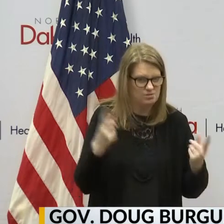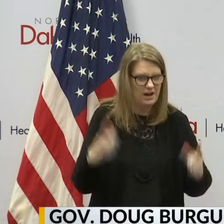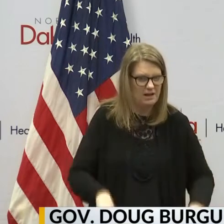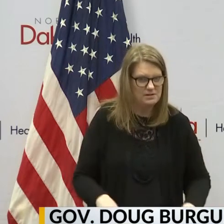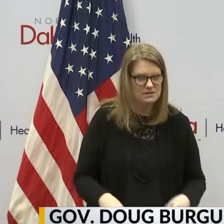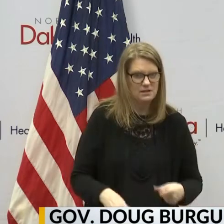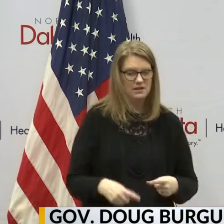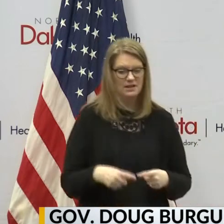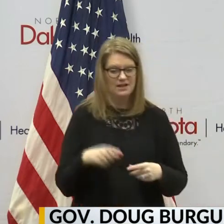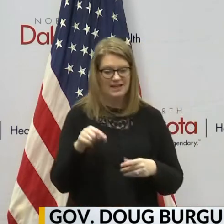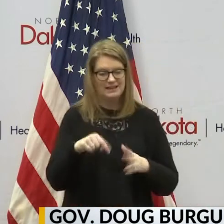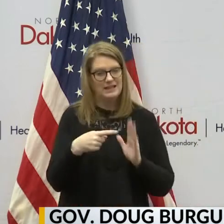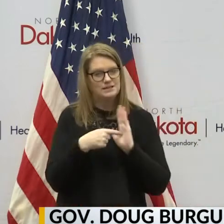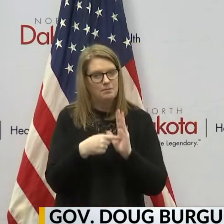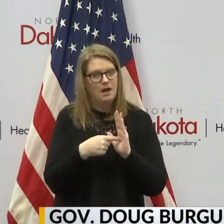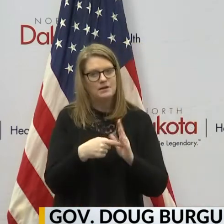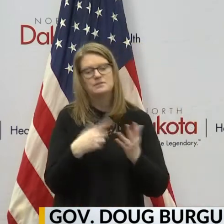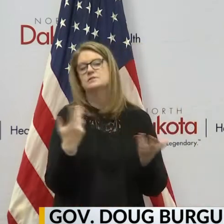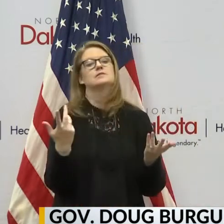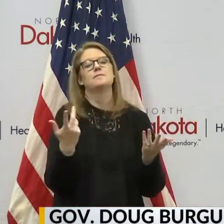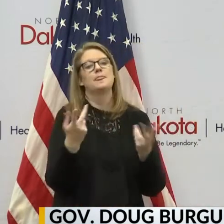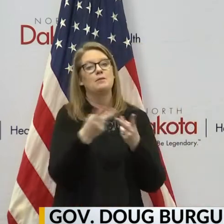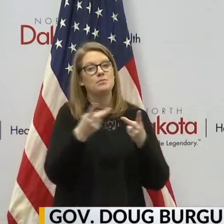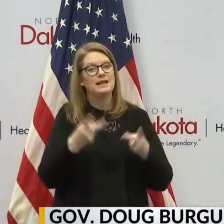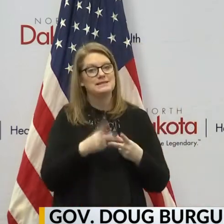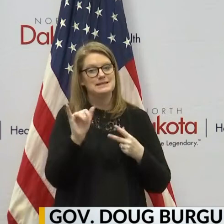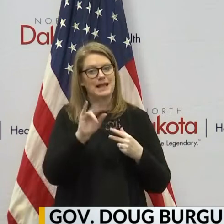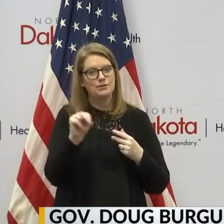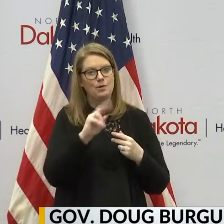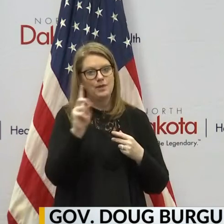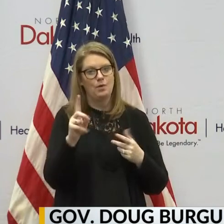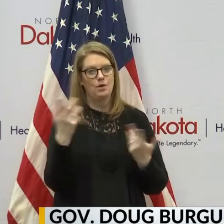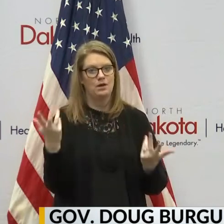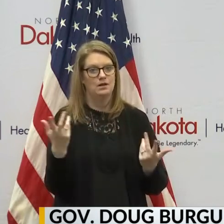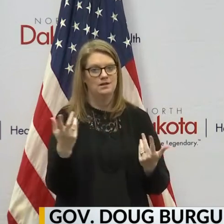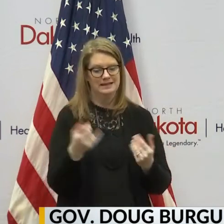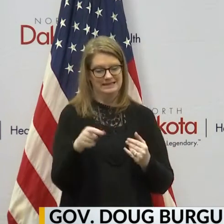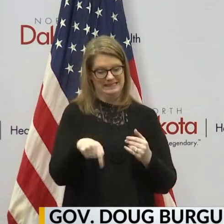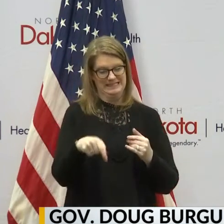HAS BEEN AFFECTED BY THIS. HUMAN BEHAVIOR DRIVES SPREAD AND ALL OF THESE MODELS HAVE FACTORS IN THERE FOR SPREAD.